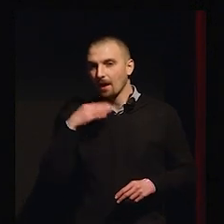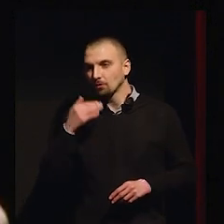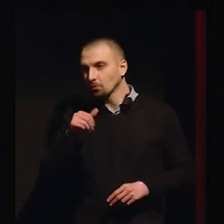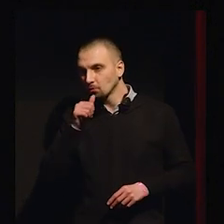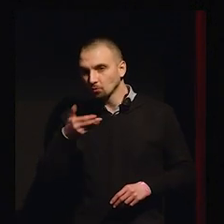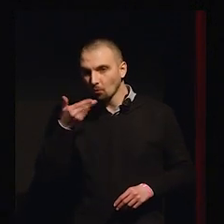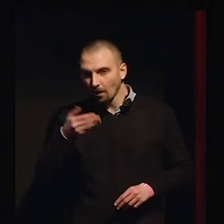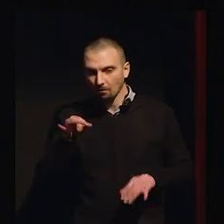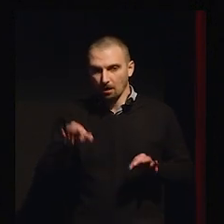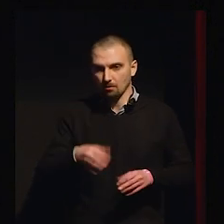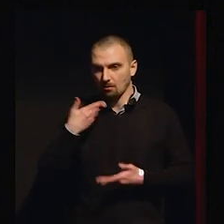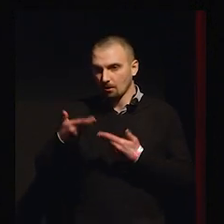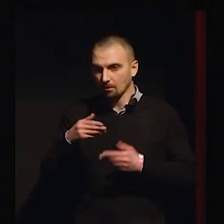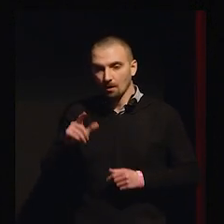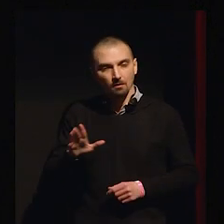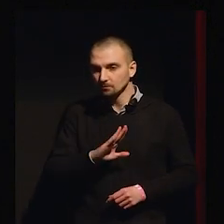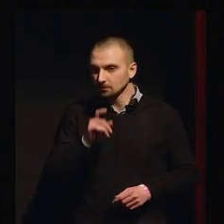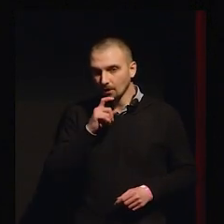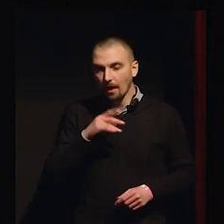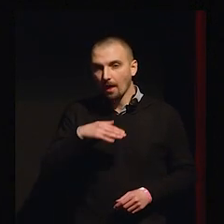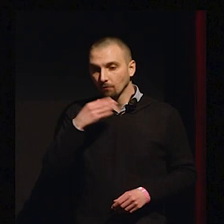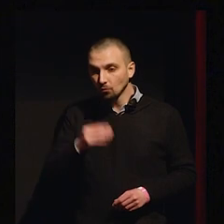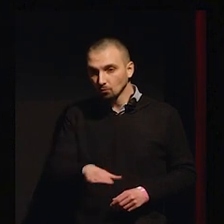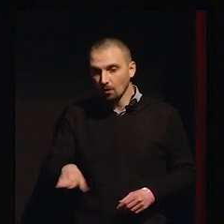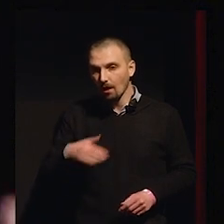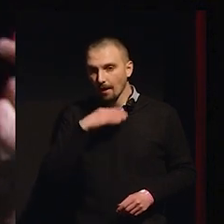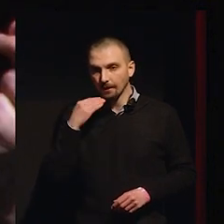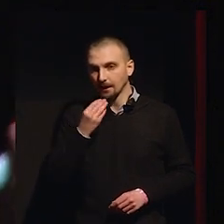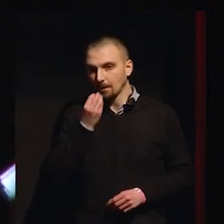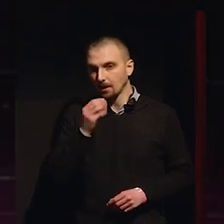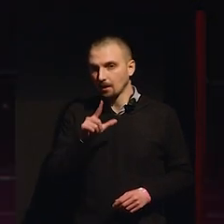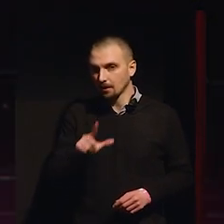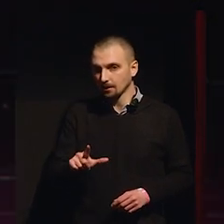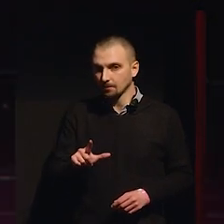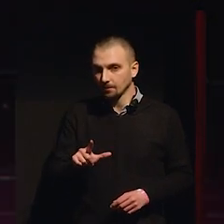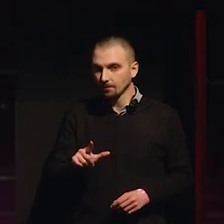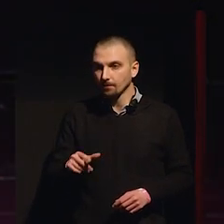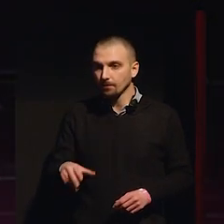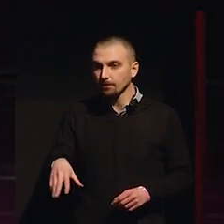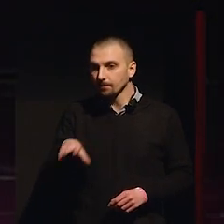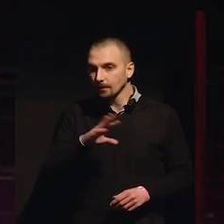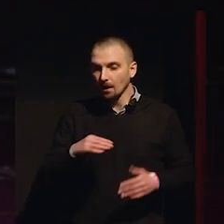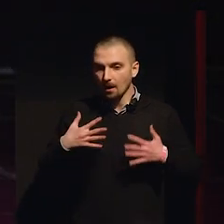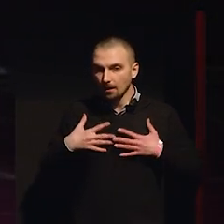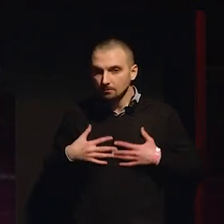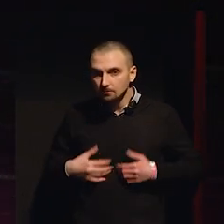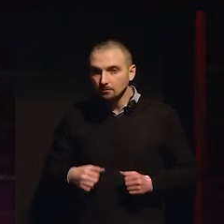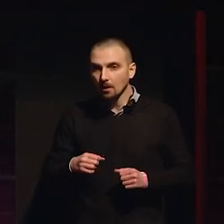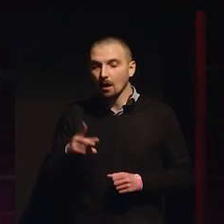the children of a society must eat meat. Because all the building blocks are made up of proteins.